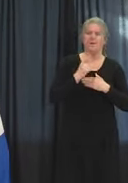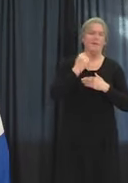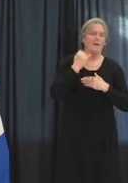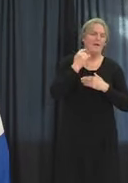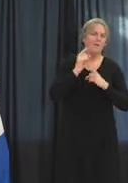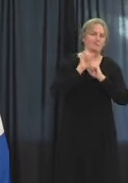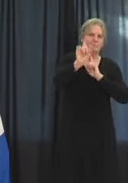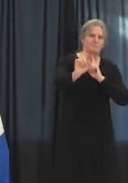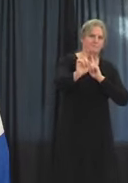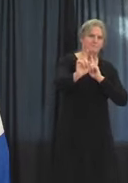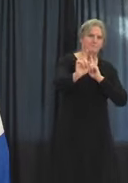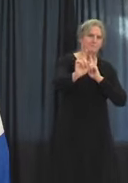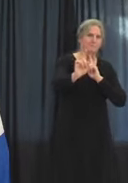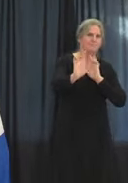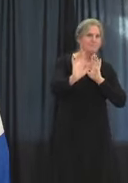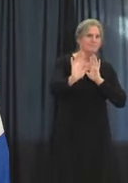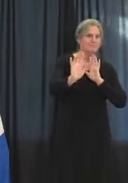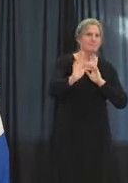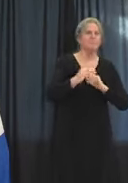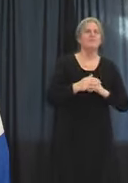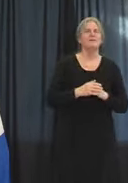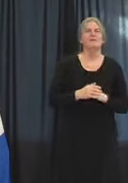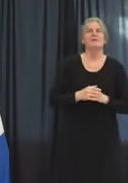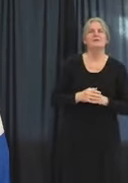transmission of infection.